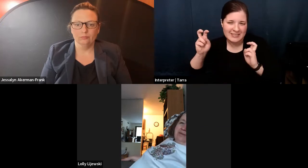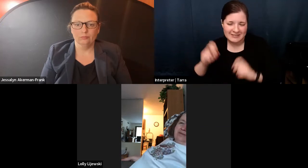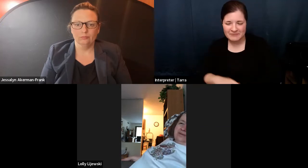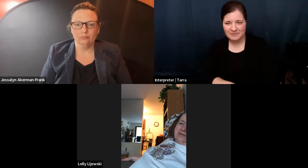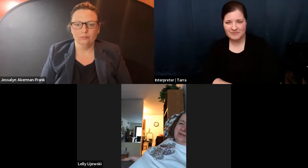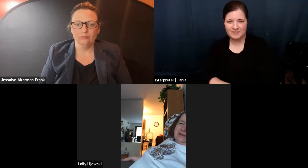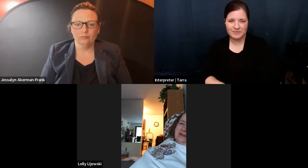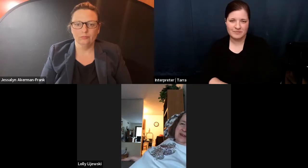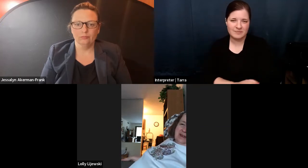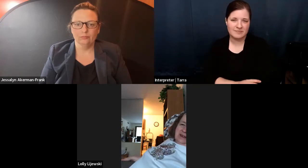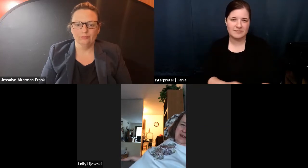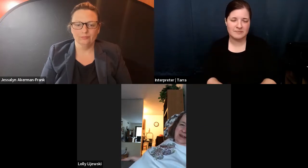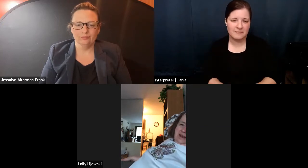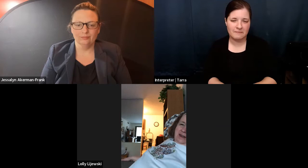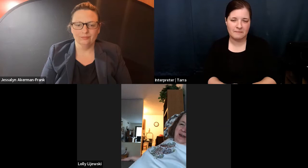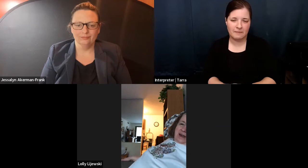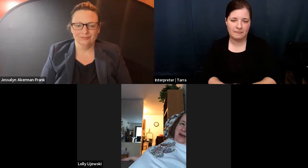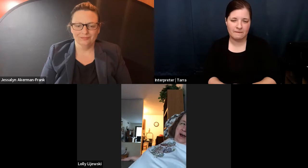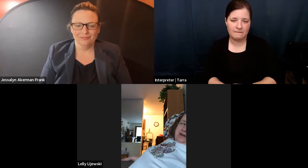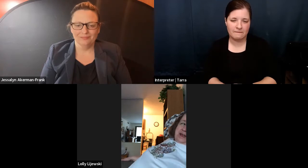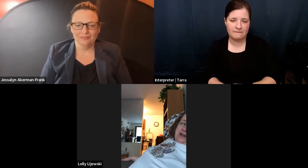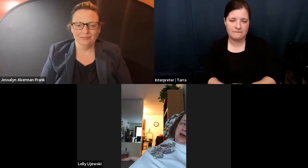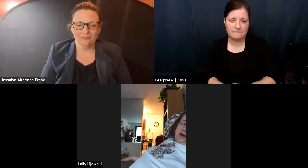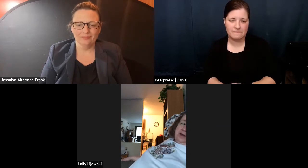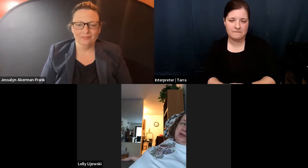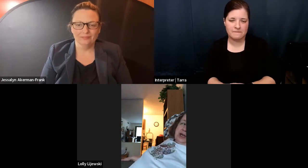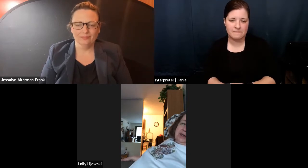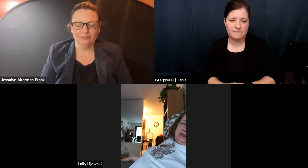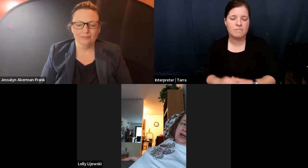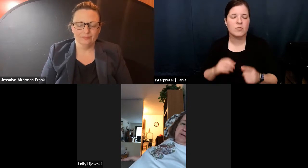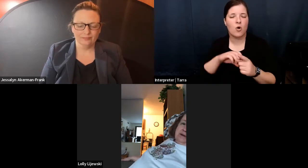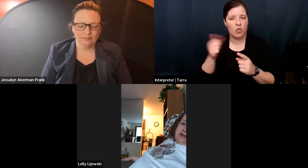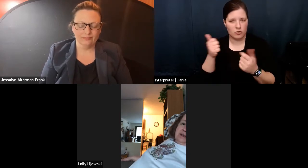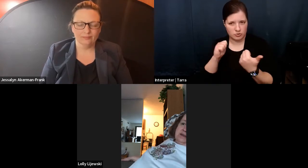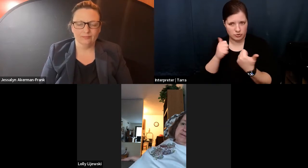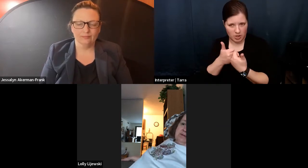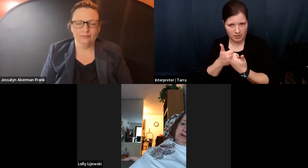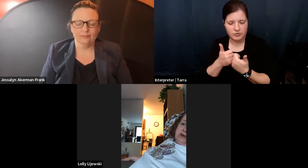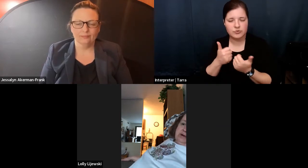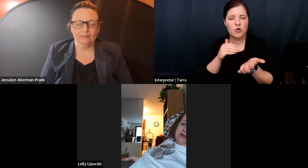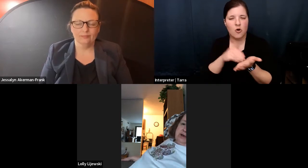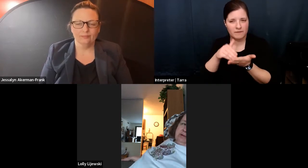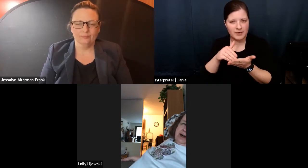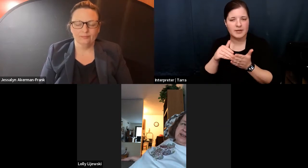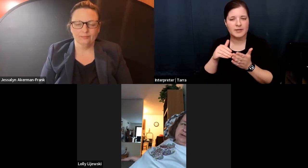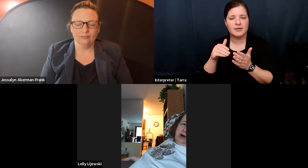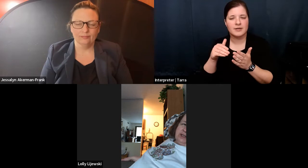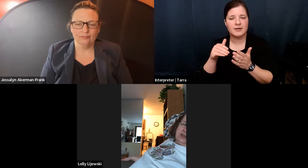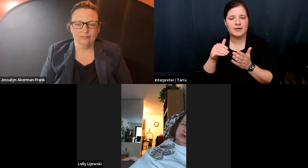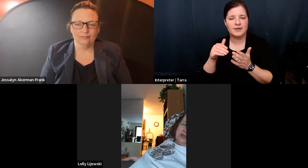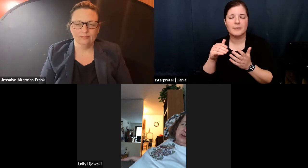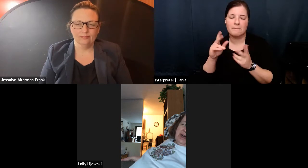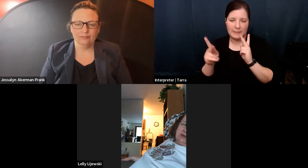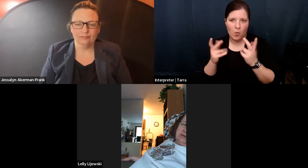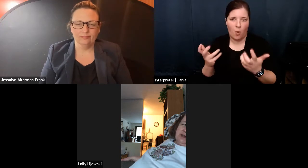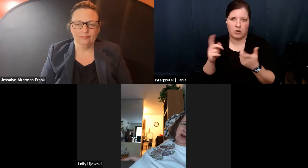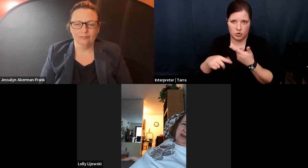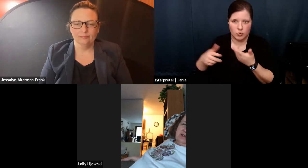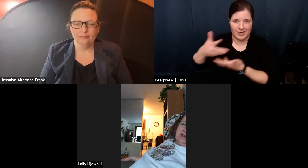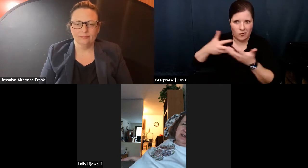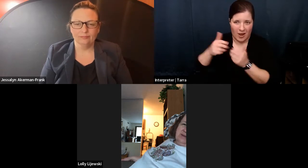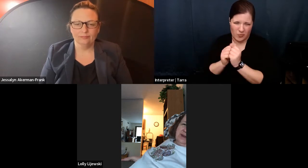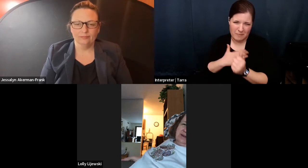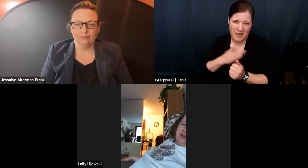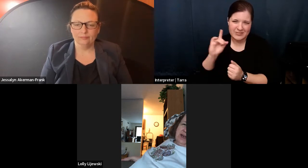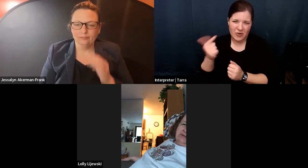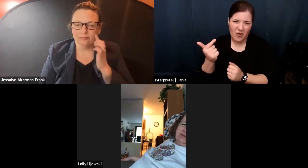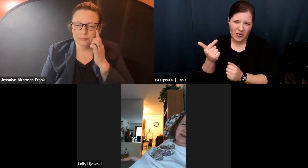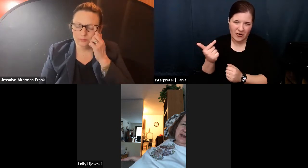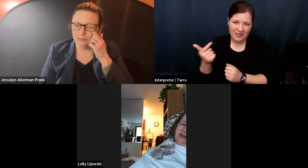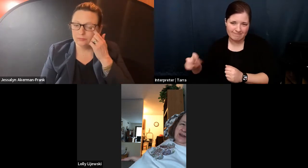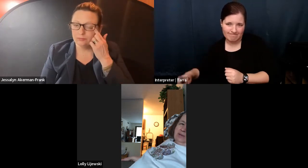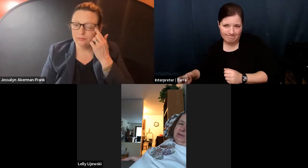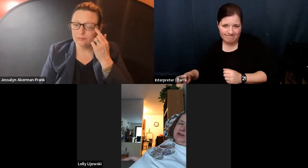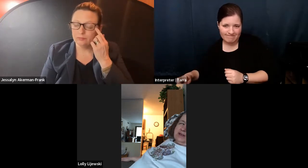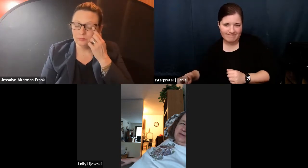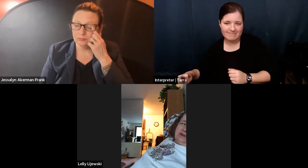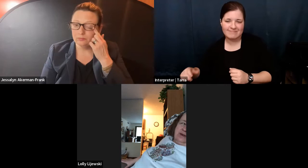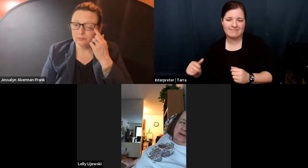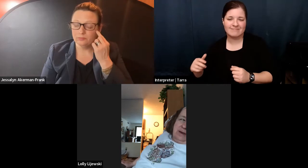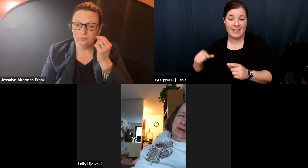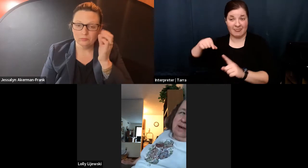So it's kind of a social experience in that way.